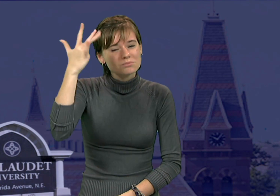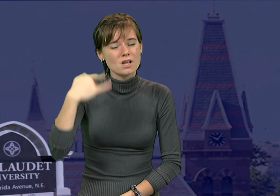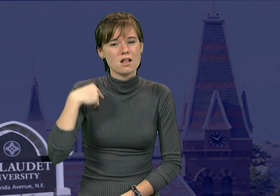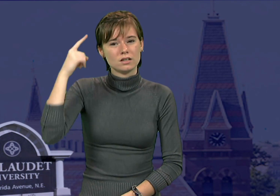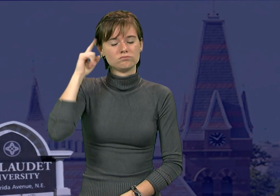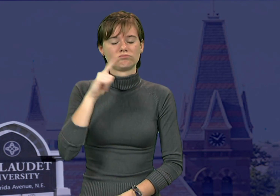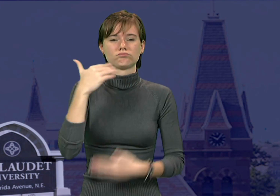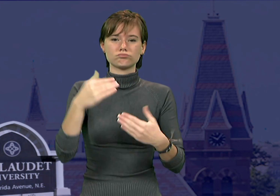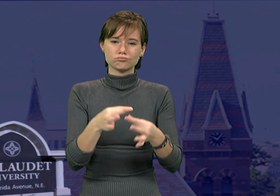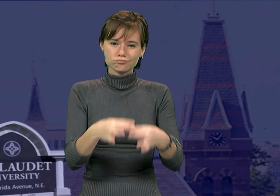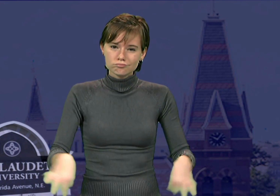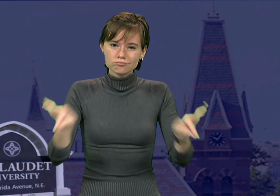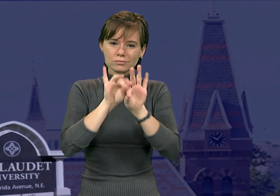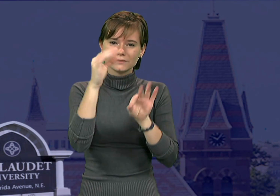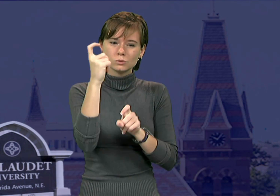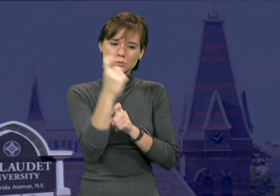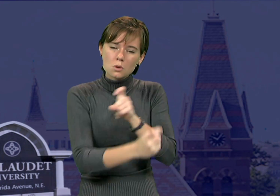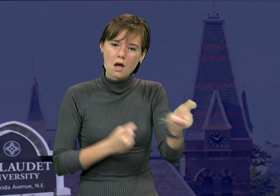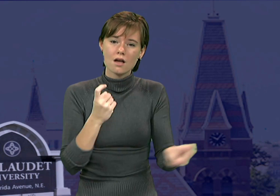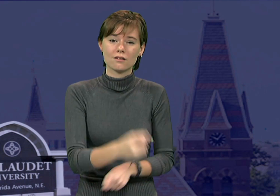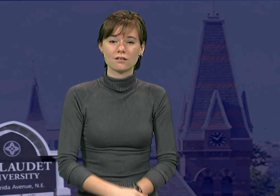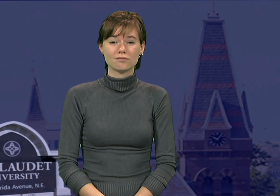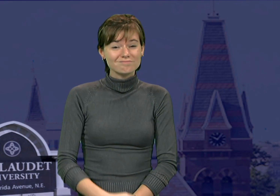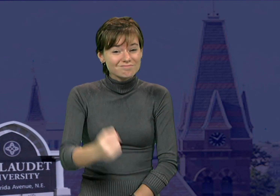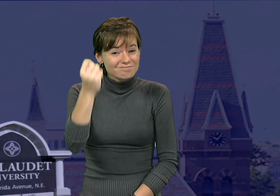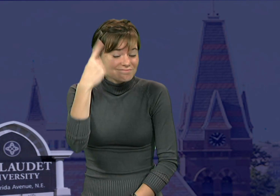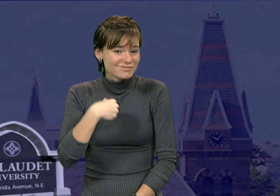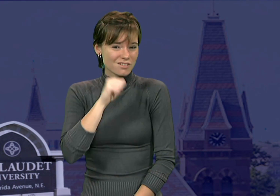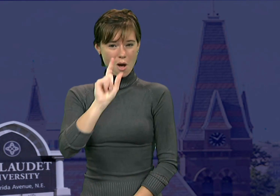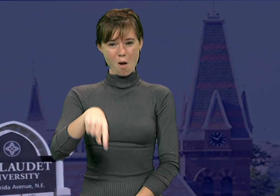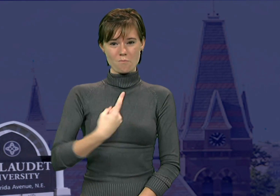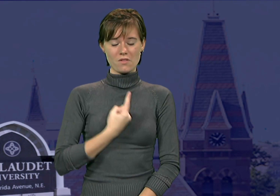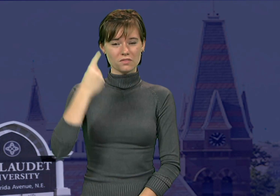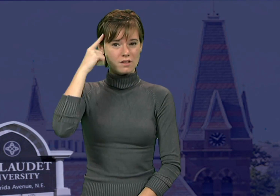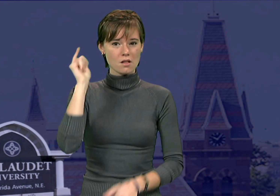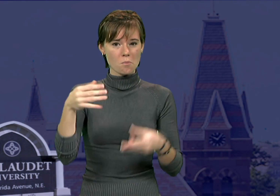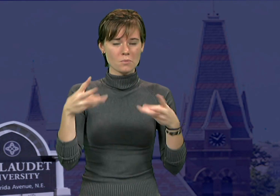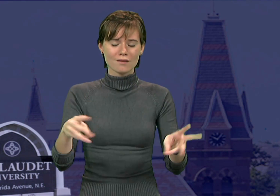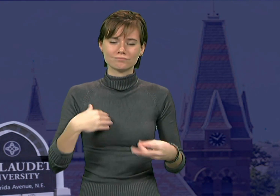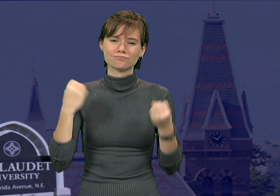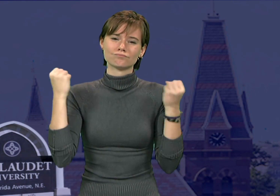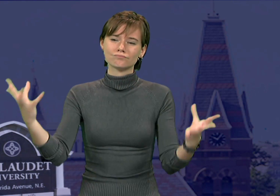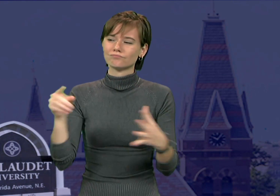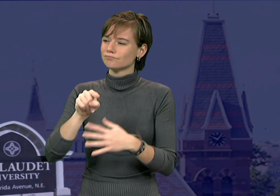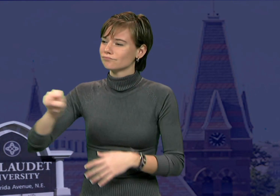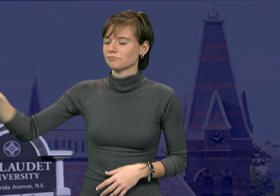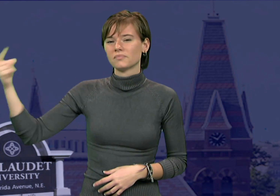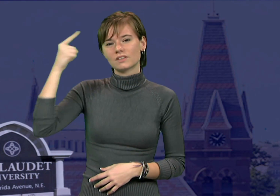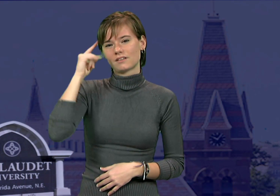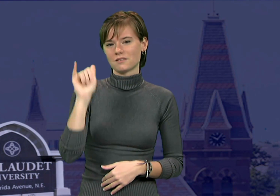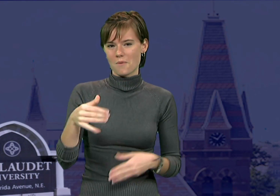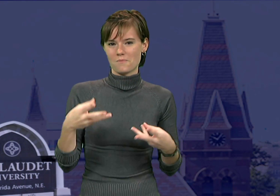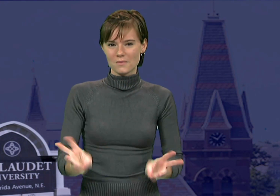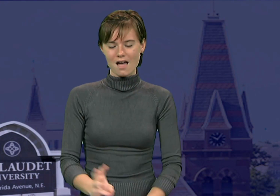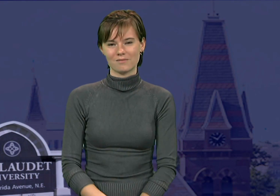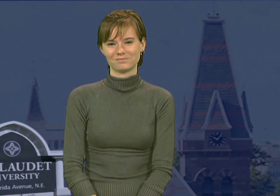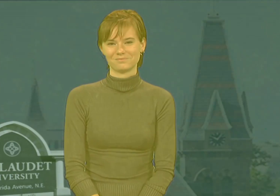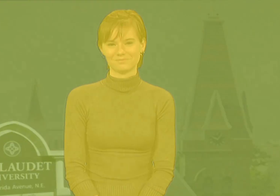That is why I think it is important for you to donate to the Gallaudet fund. But I am not the only person who thinks that way; there are many other people who think that way too.